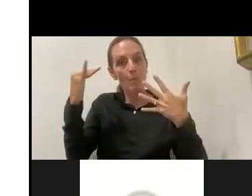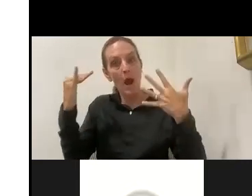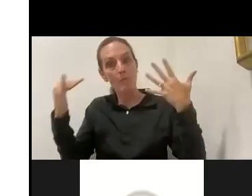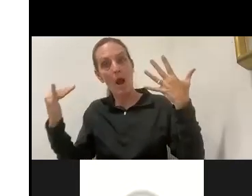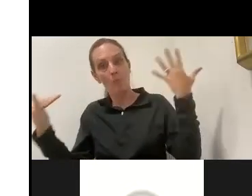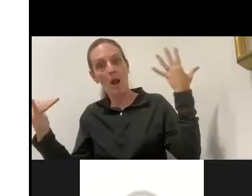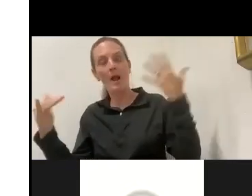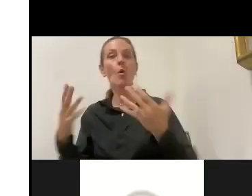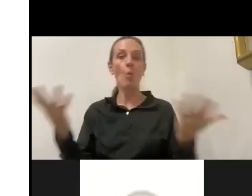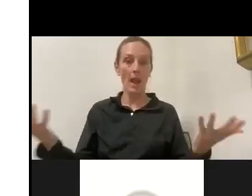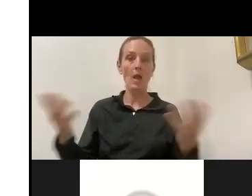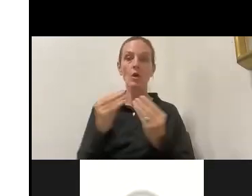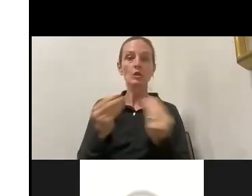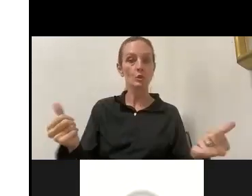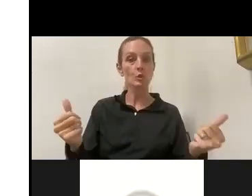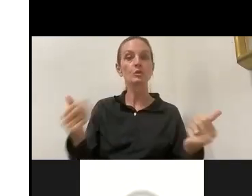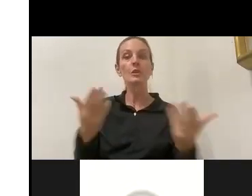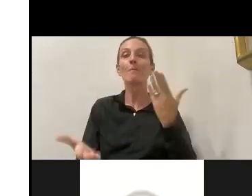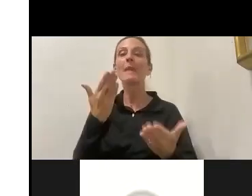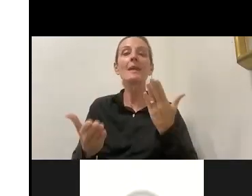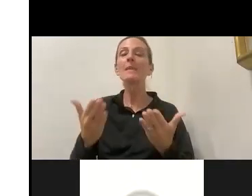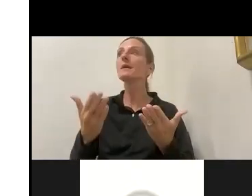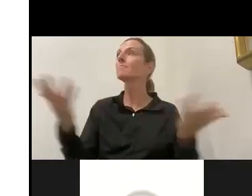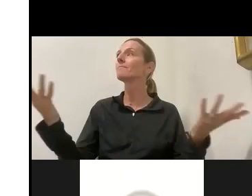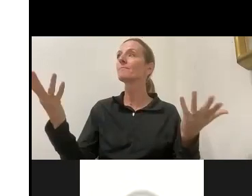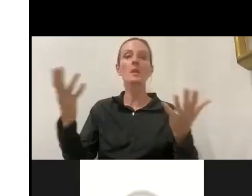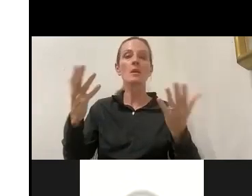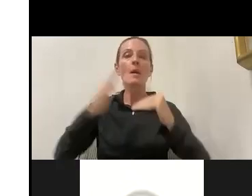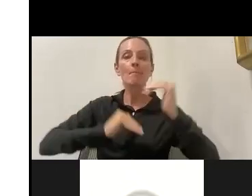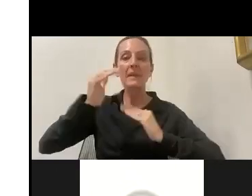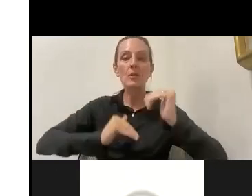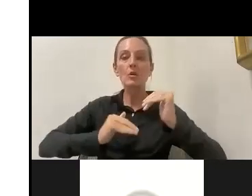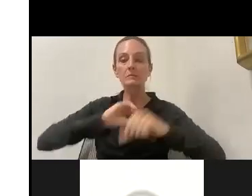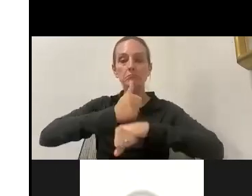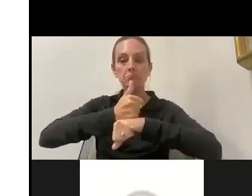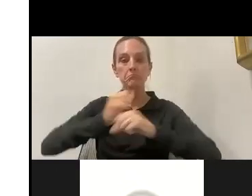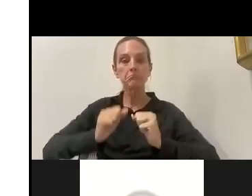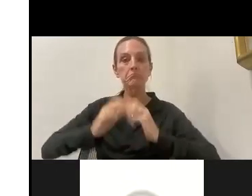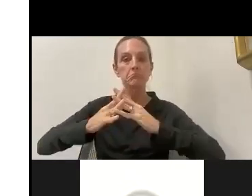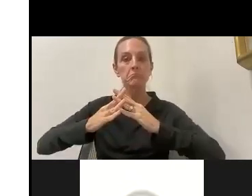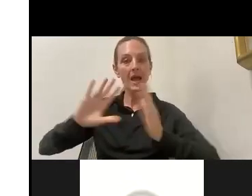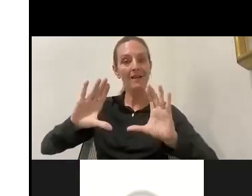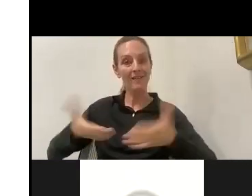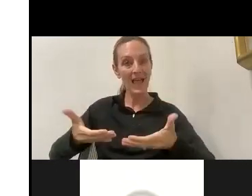be to build a class for the Haida language that is run by our people, and will build trust within